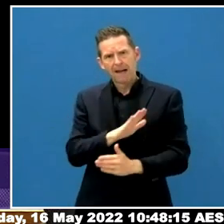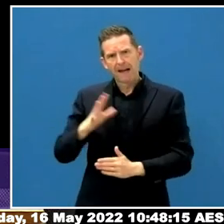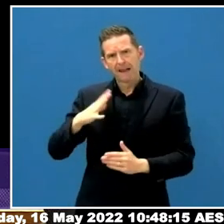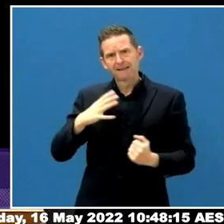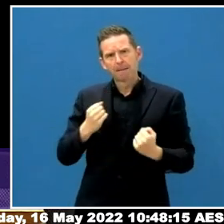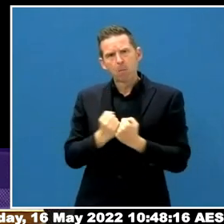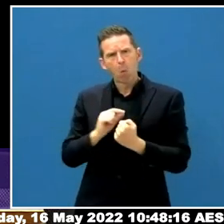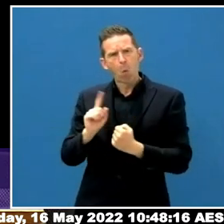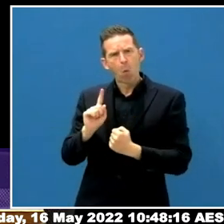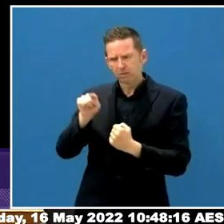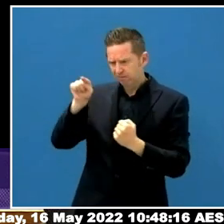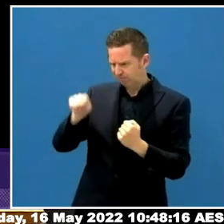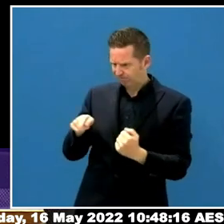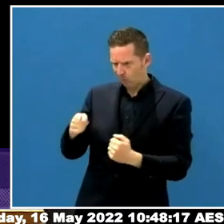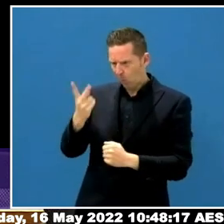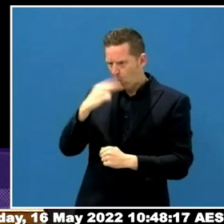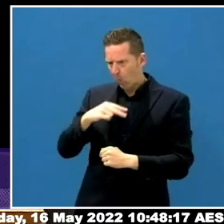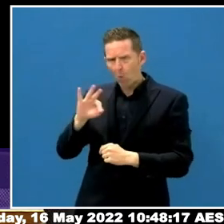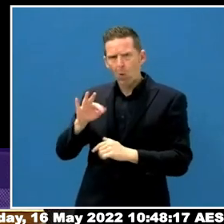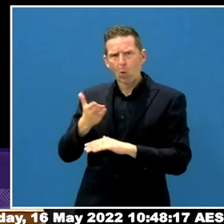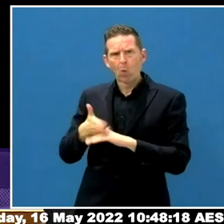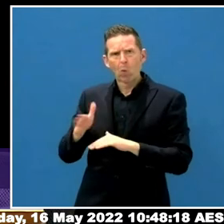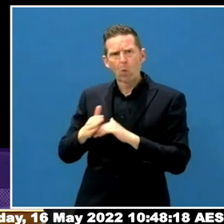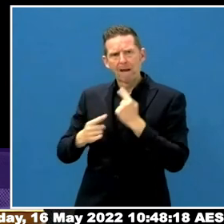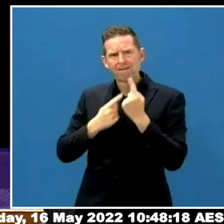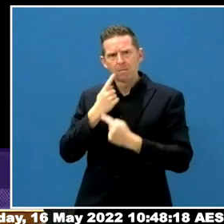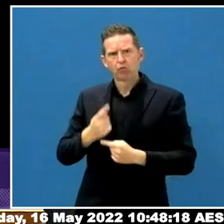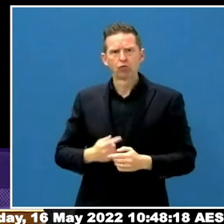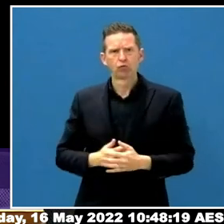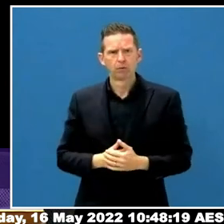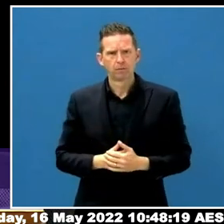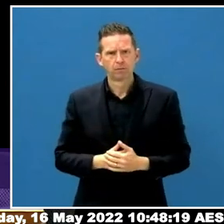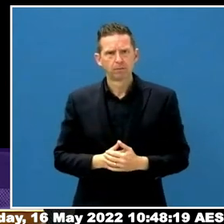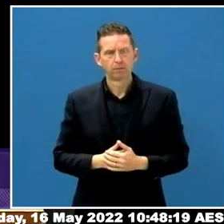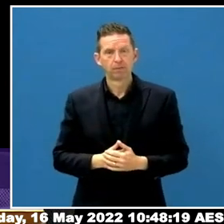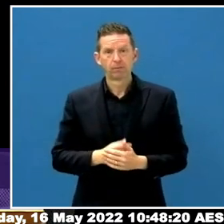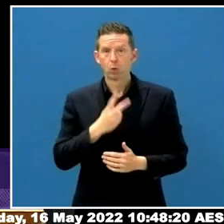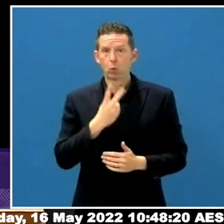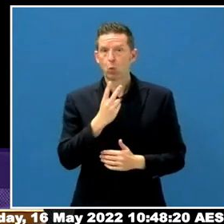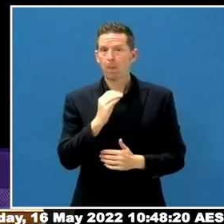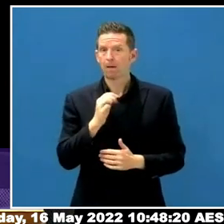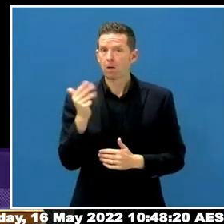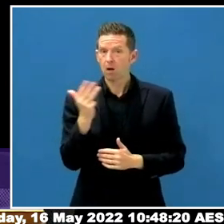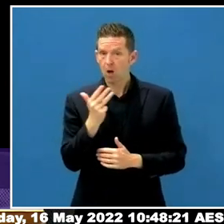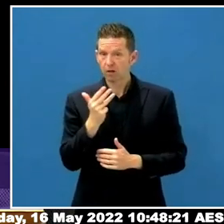She will recall how in early 2019, she and the then Team Leader spent considerable time